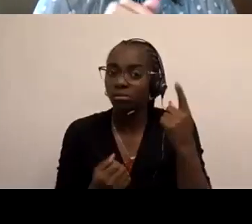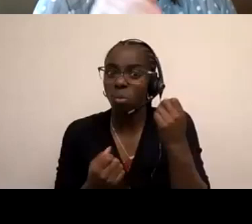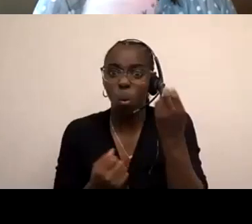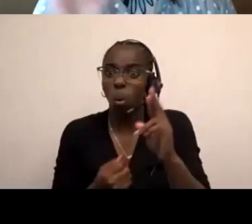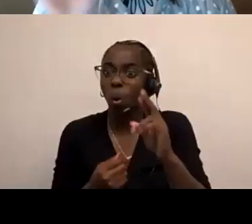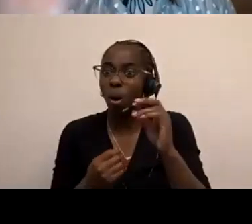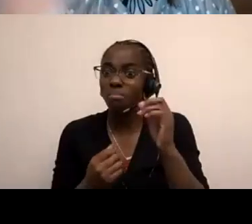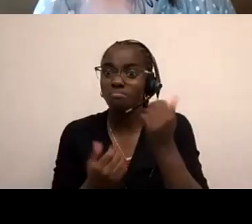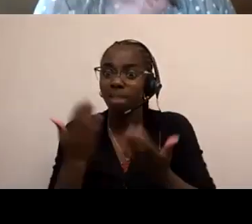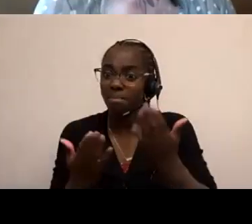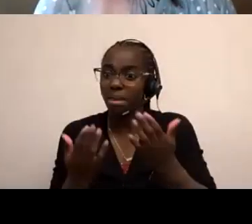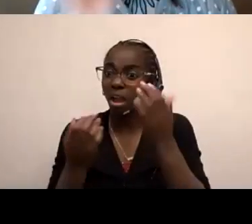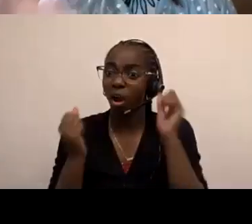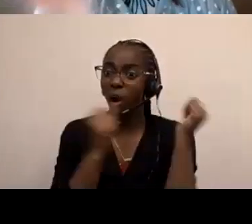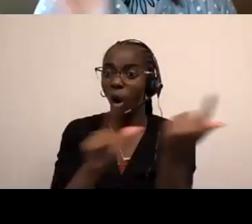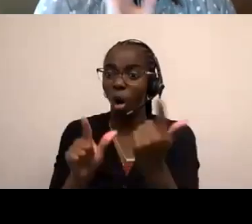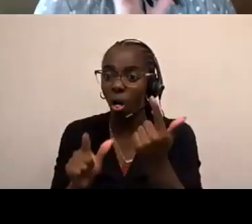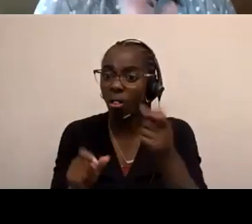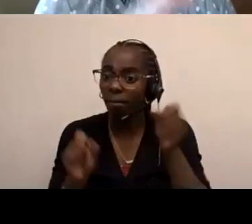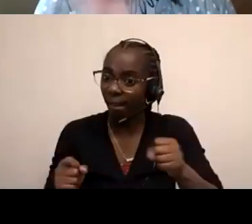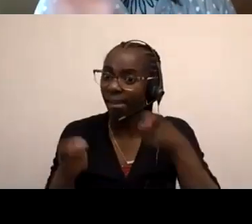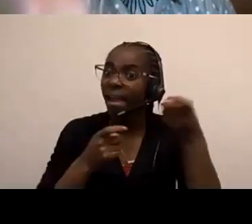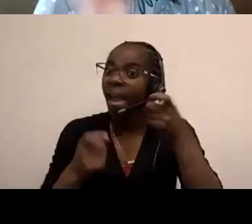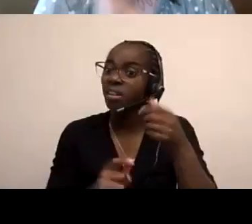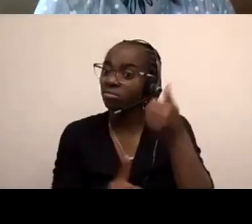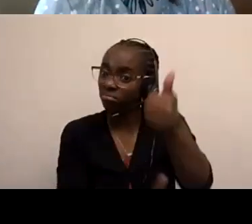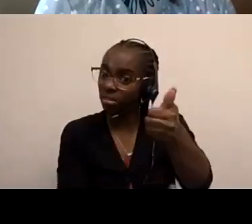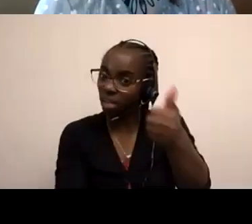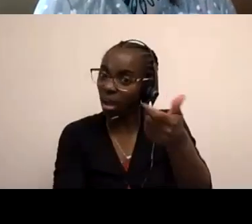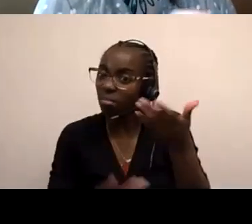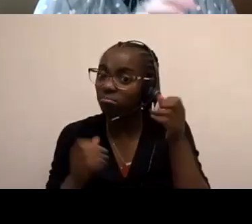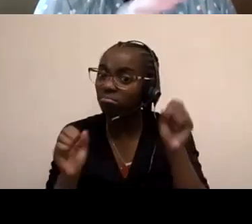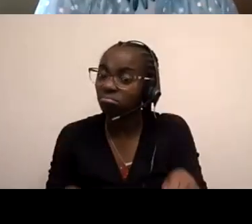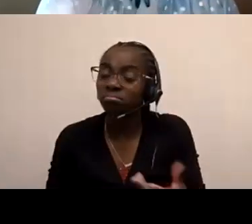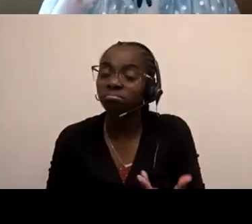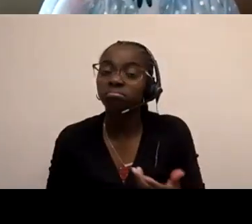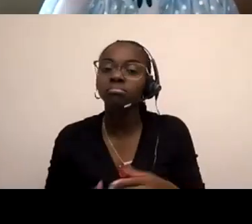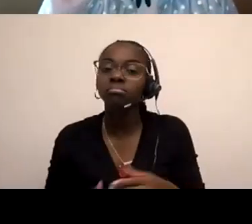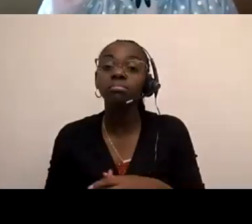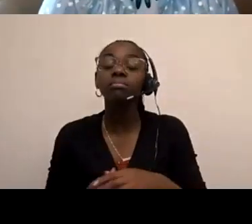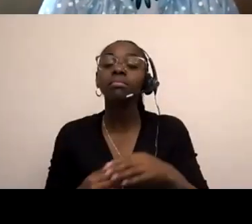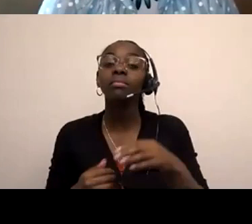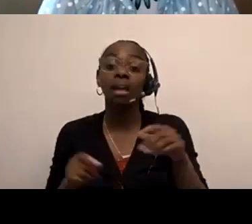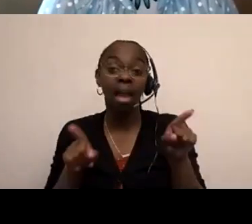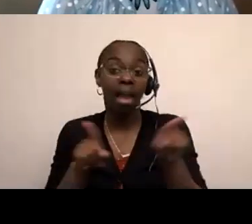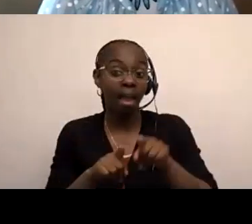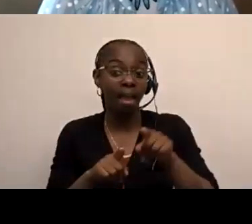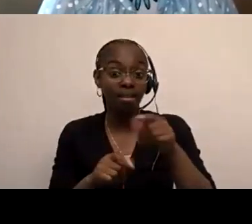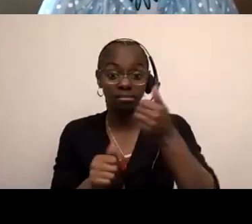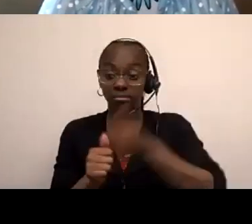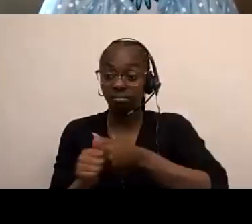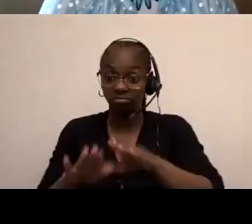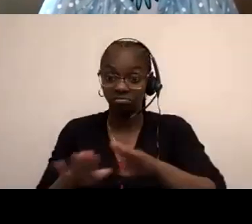PUT THE THINGS ON THE BOARD FOR THE DAY. AND AS THEY FINISH IT THEY TAKE FINISHED PIECES